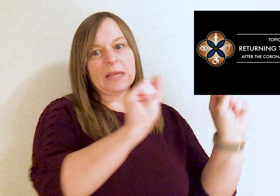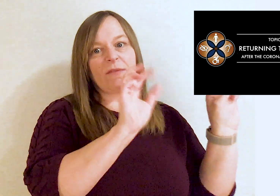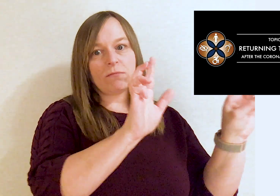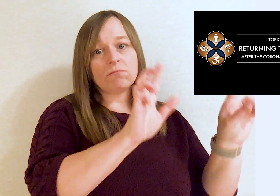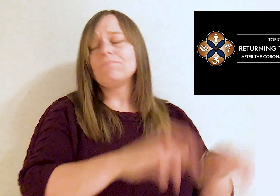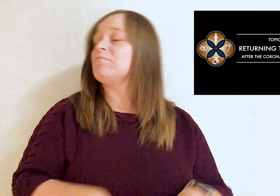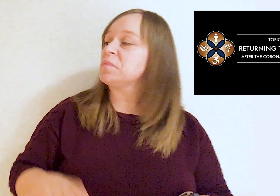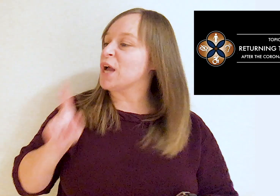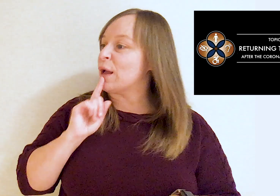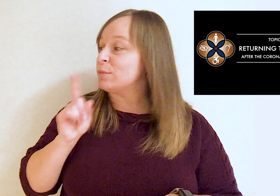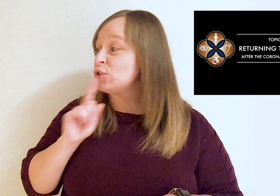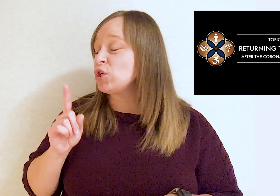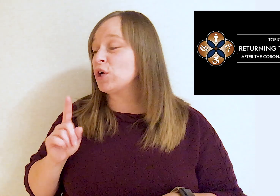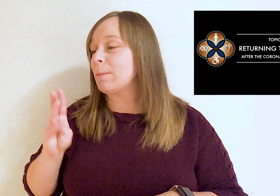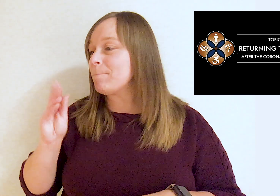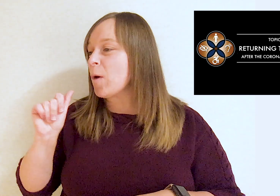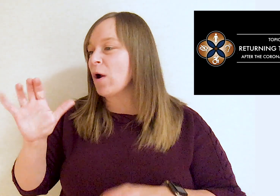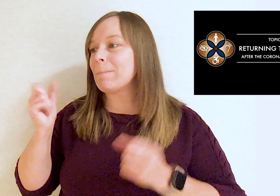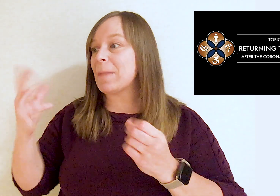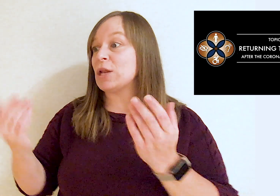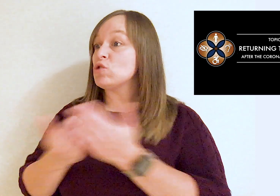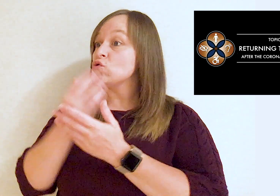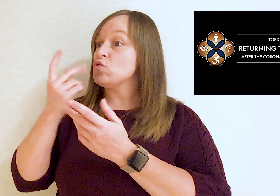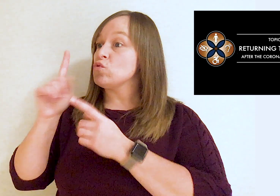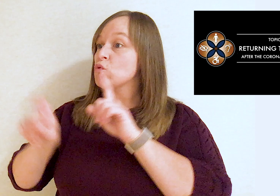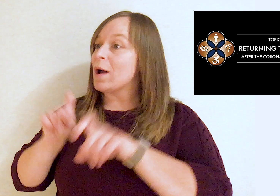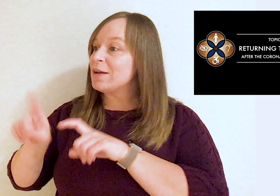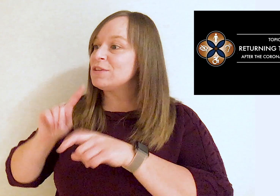K: And Marc, I'm sure there's going to be many new questions as we